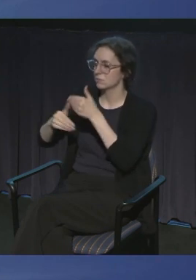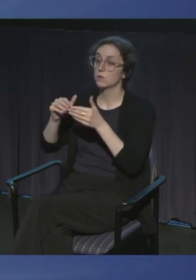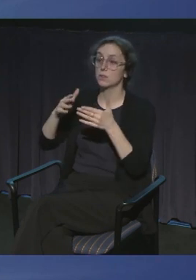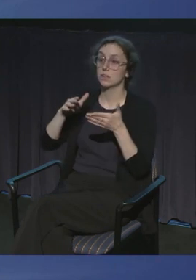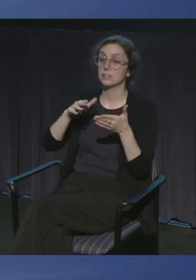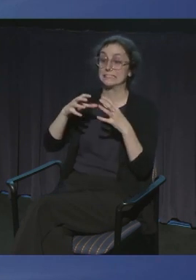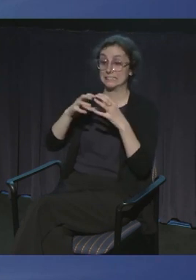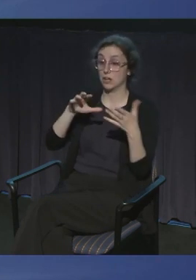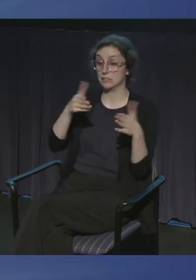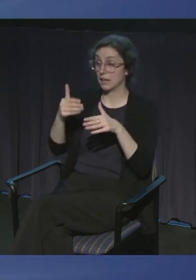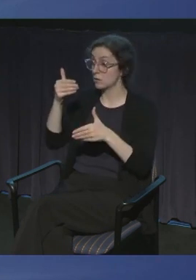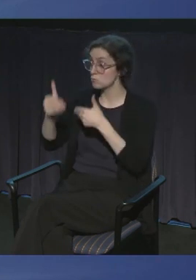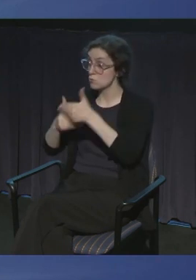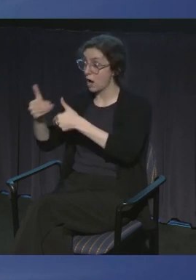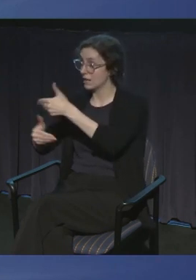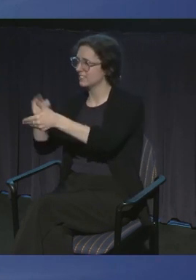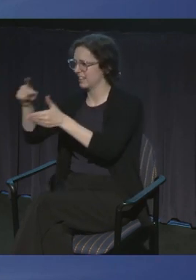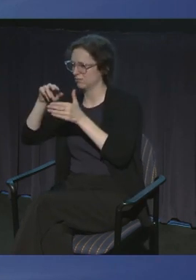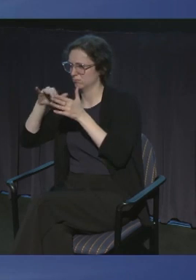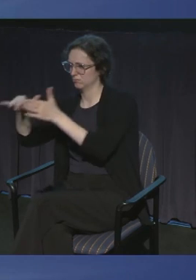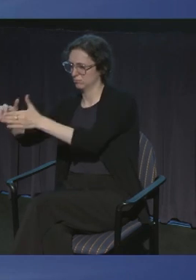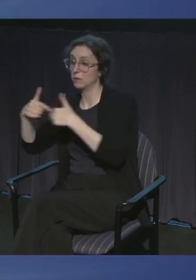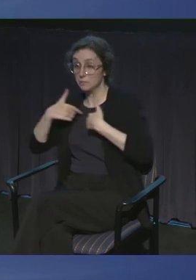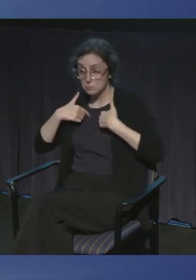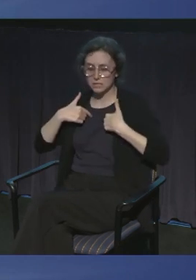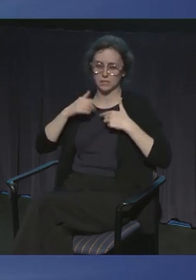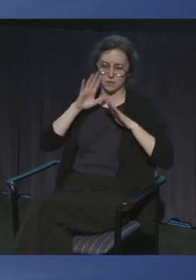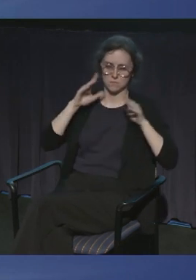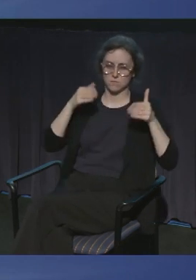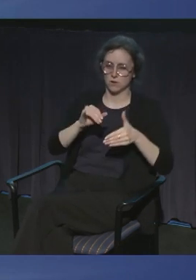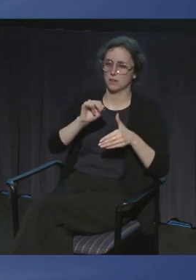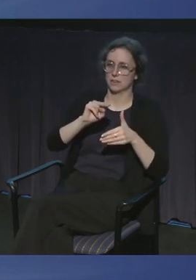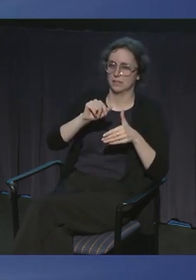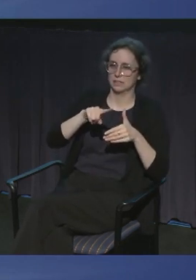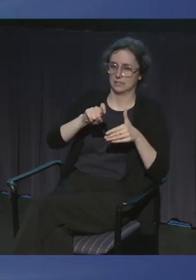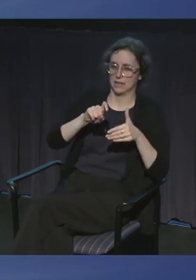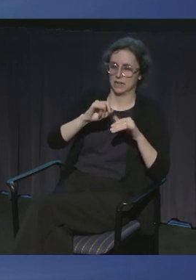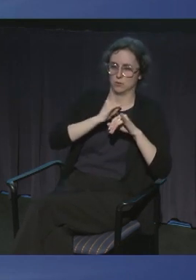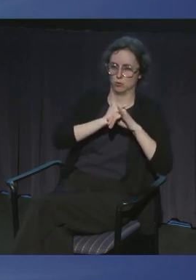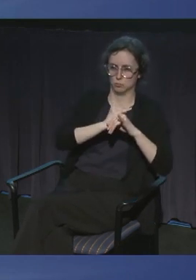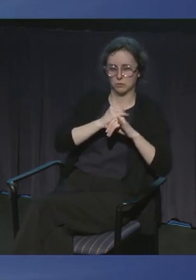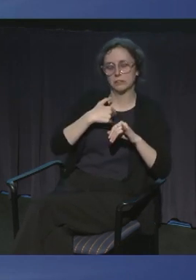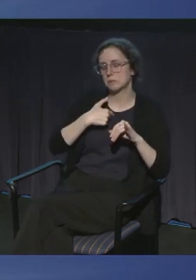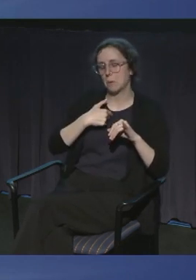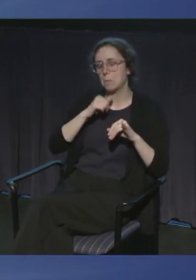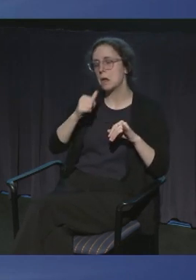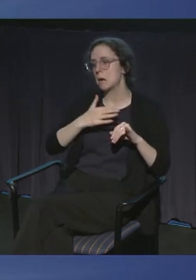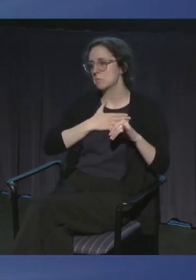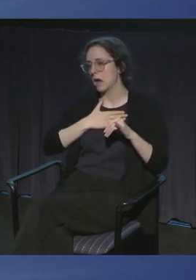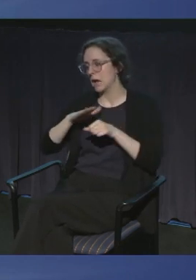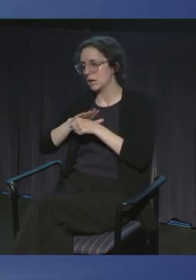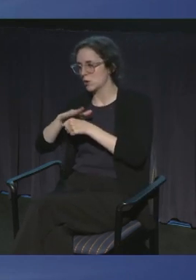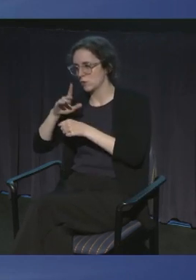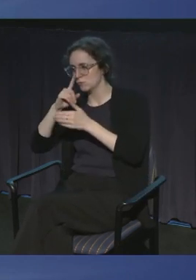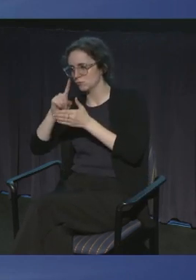AT DEATH, FOLLOWING INNATE IMMUNITY. I WILL NOT BE PRESENTING THAT BUT THAT IS AN